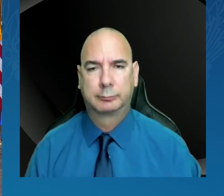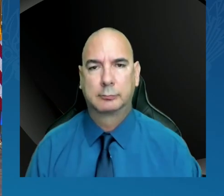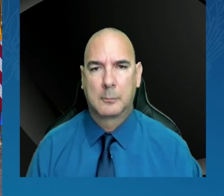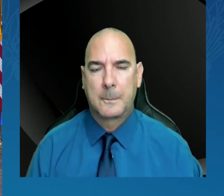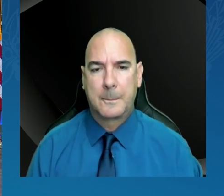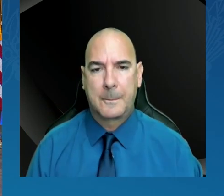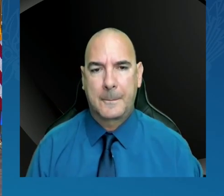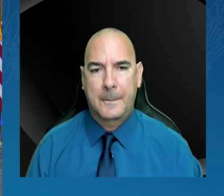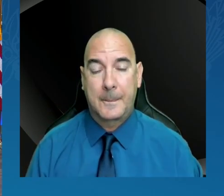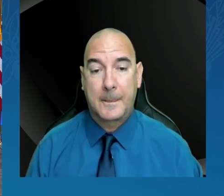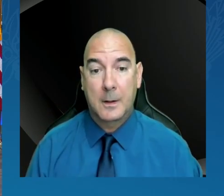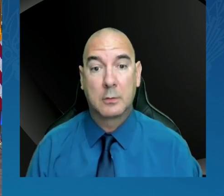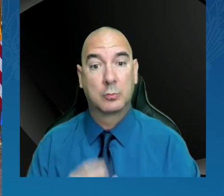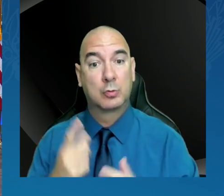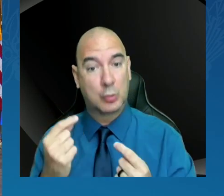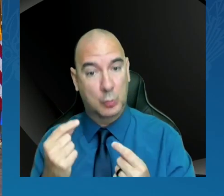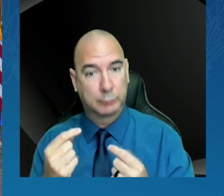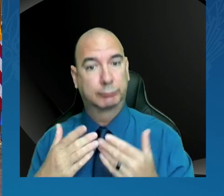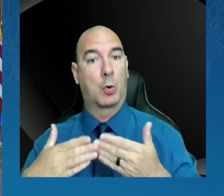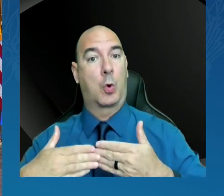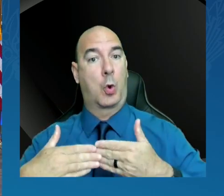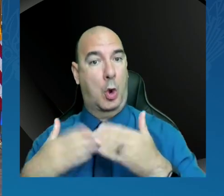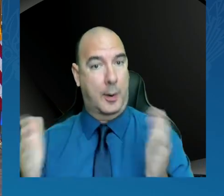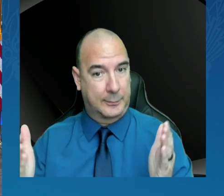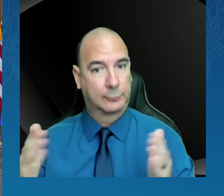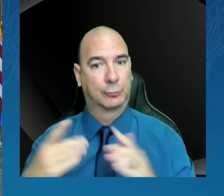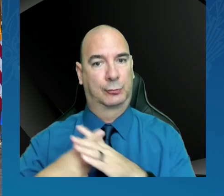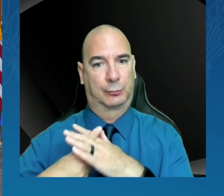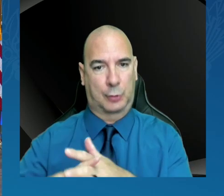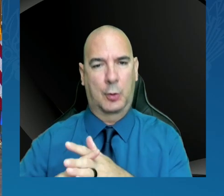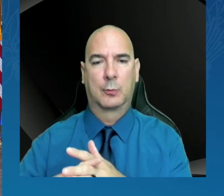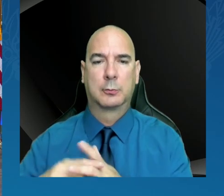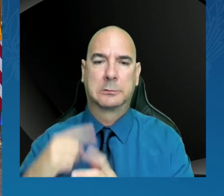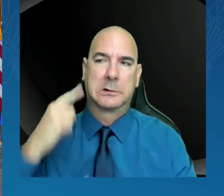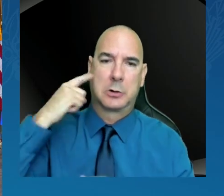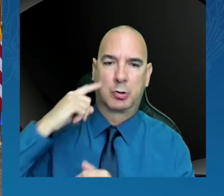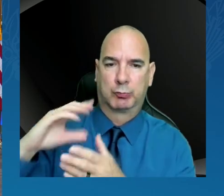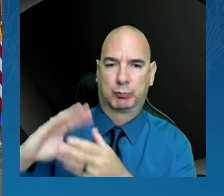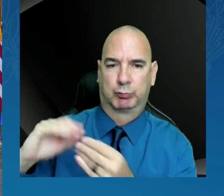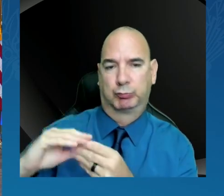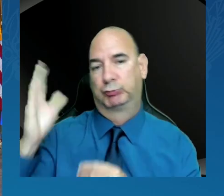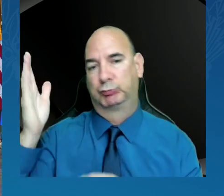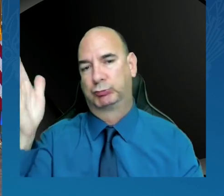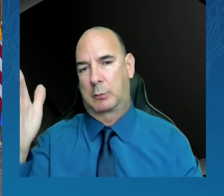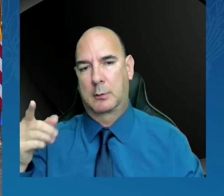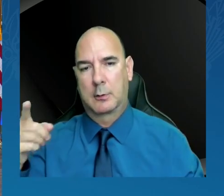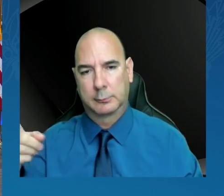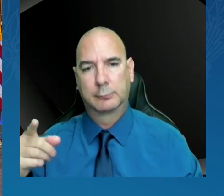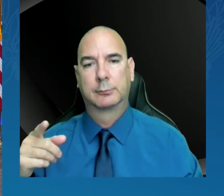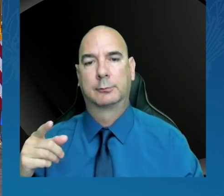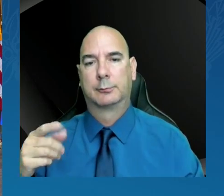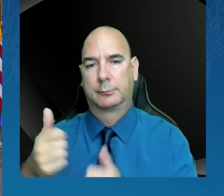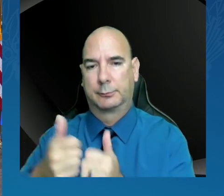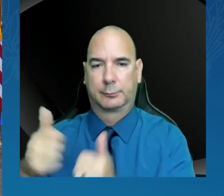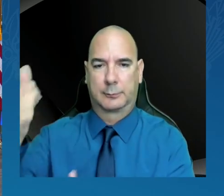As we'll start, we'll hear from the Secretary of Labor and then the vice president, United States. And then as we rearrange the set here,